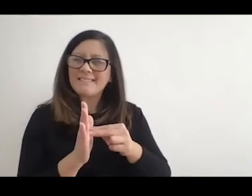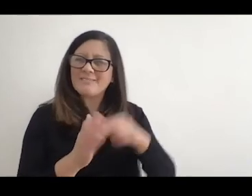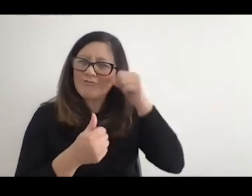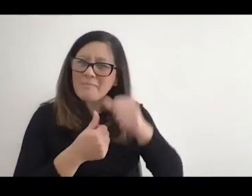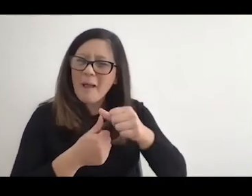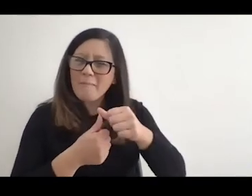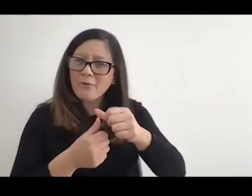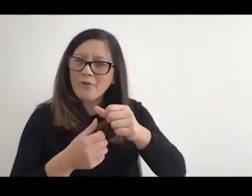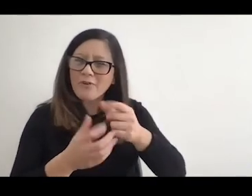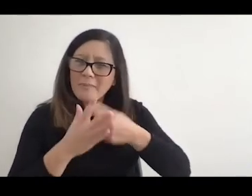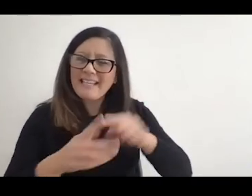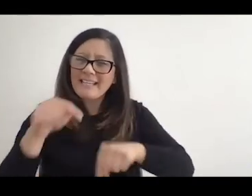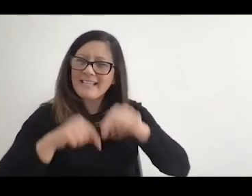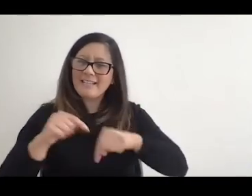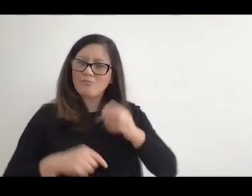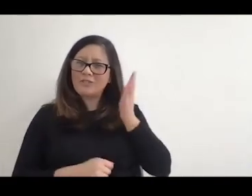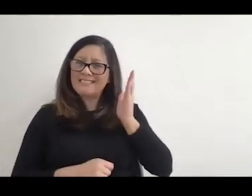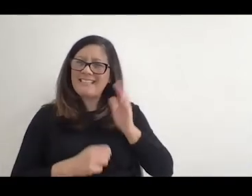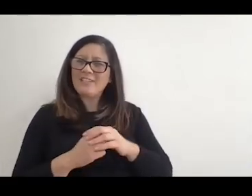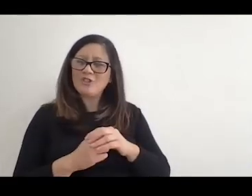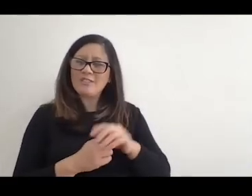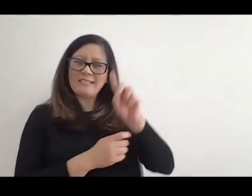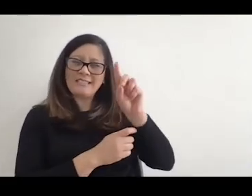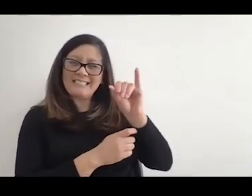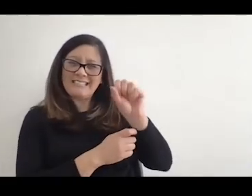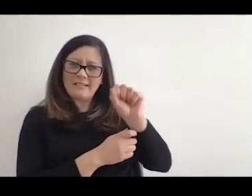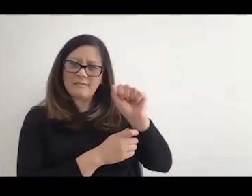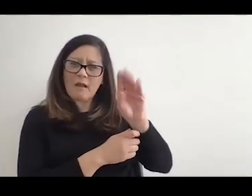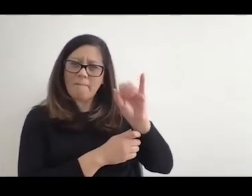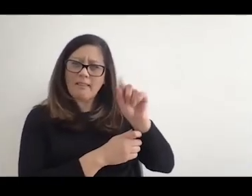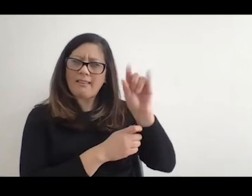conversation today without thinking and talking through and and really